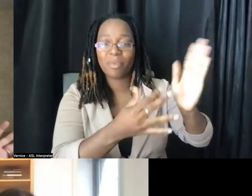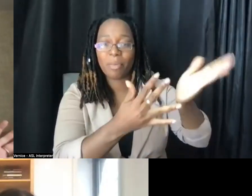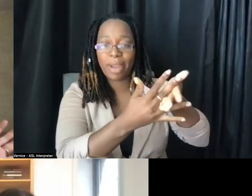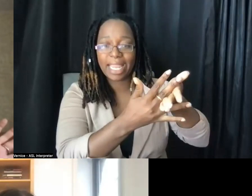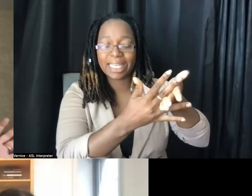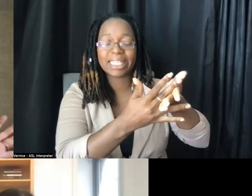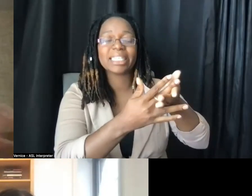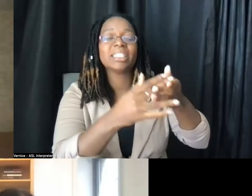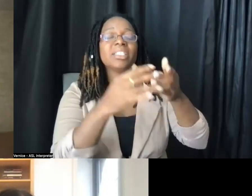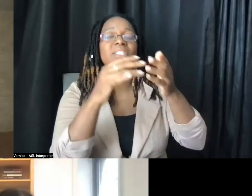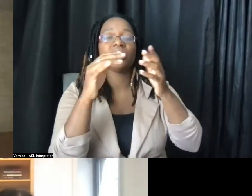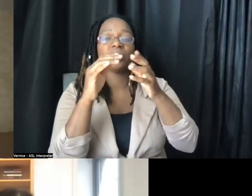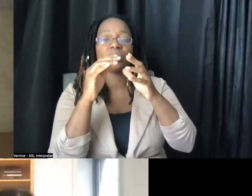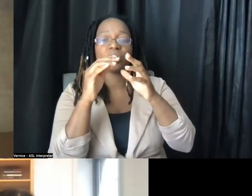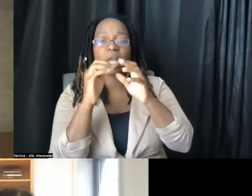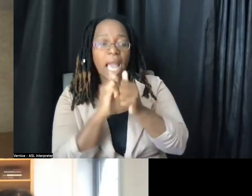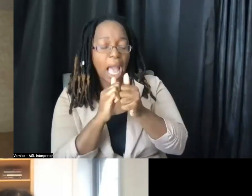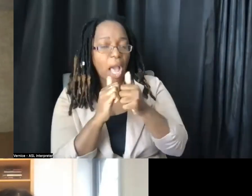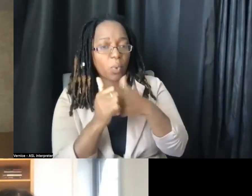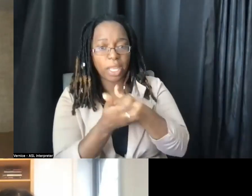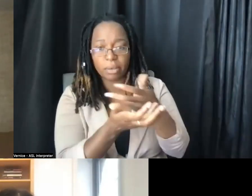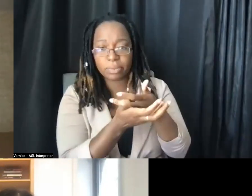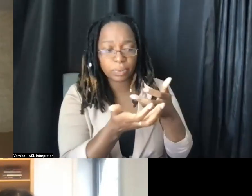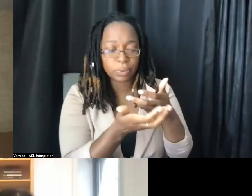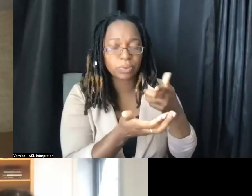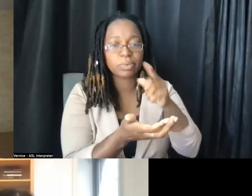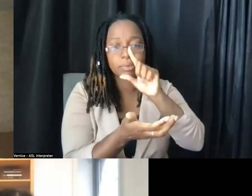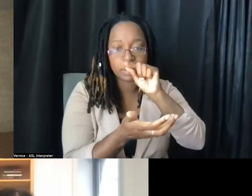but then she took a Facebook break and the only way that I